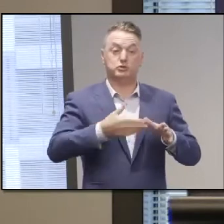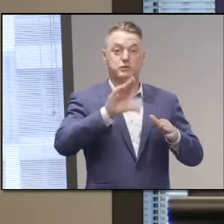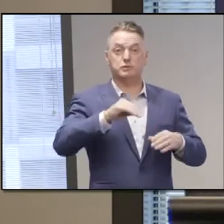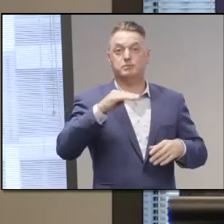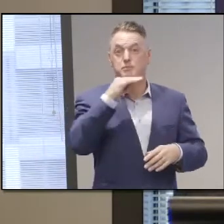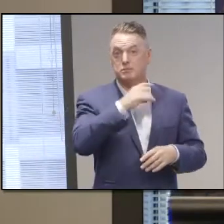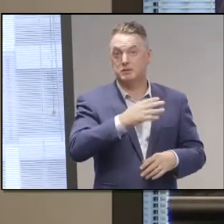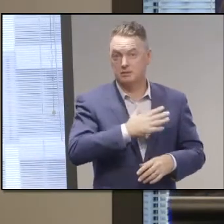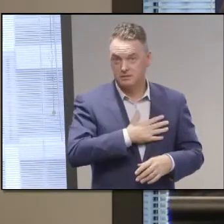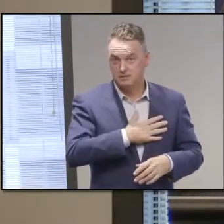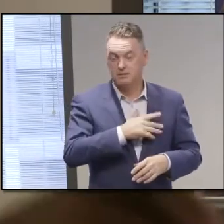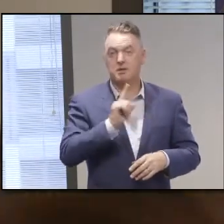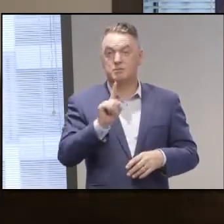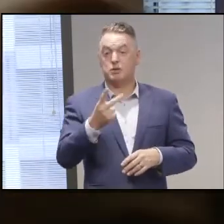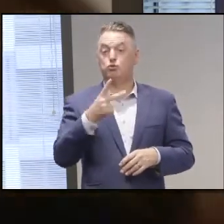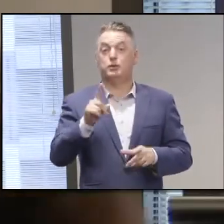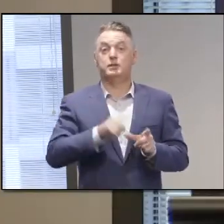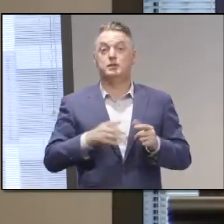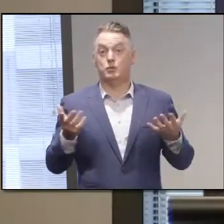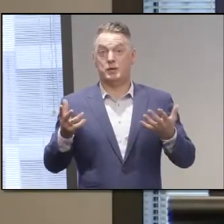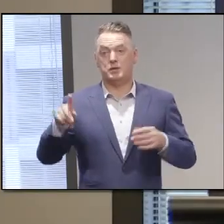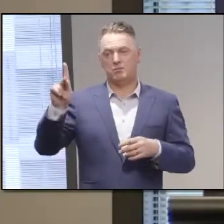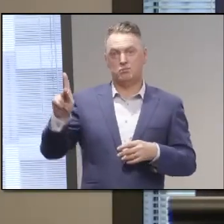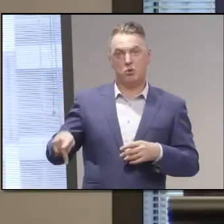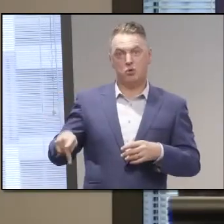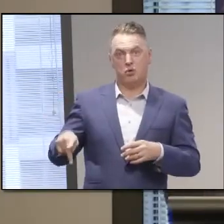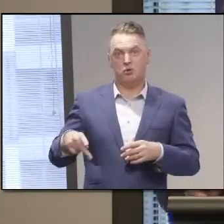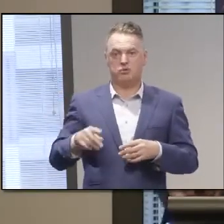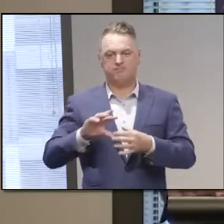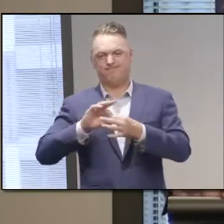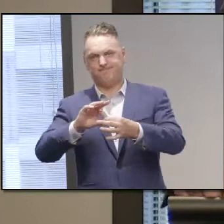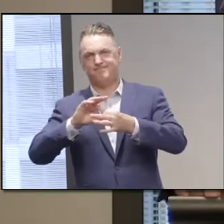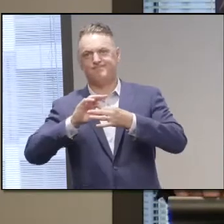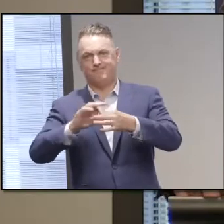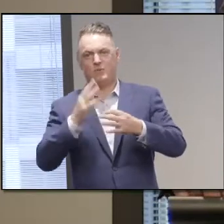but I spent 20 years in Perth and interacted with Andrea when she was in Western Australia